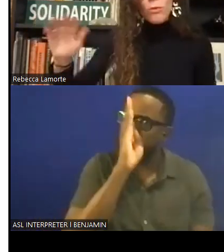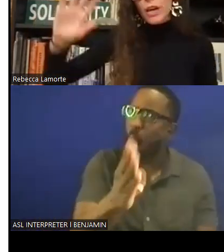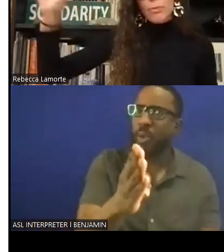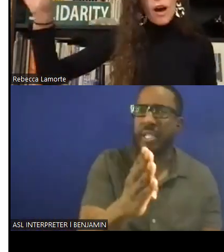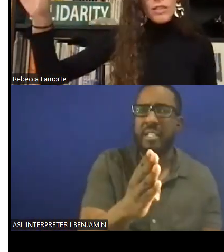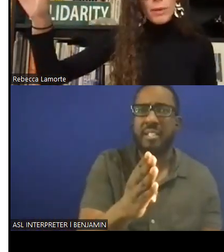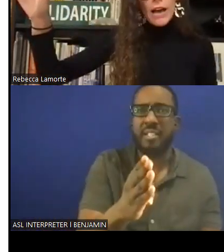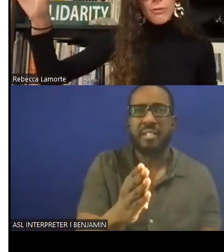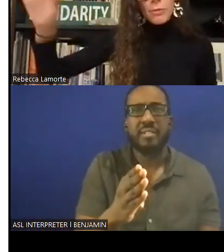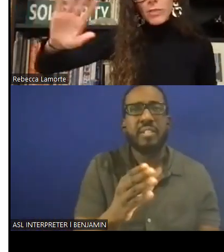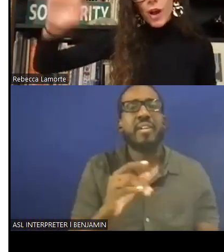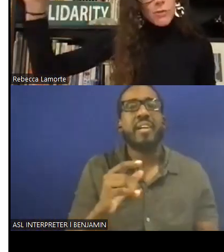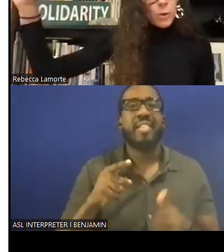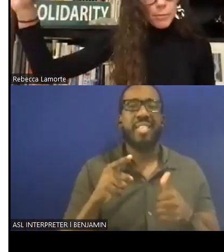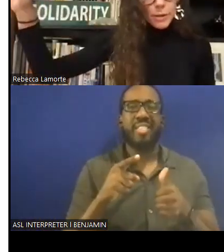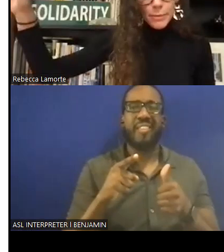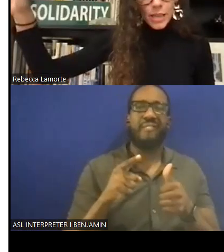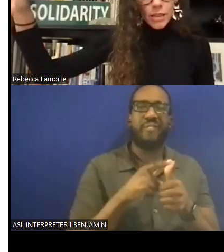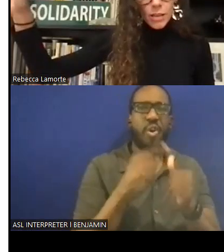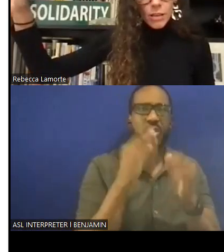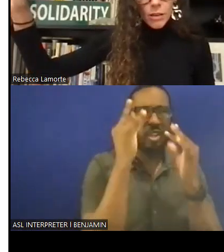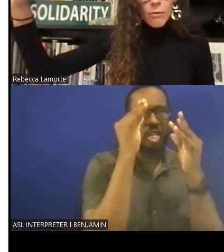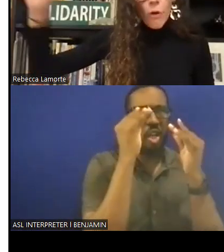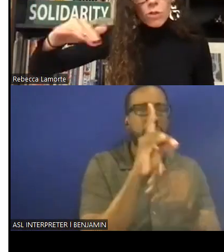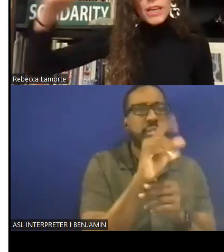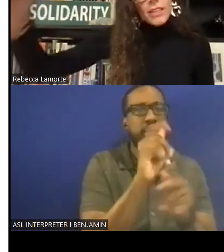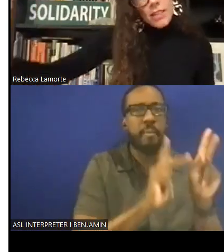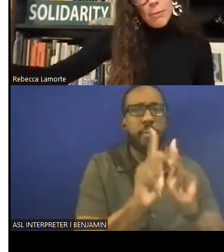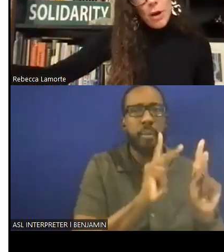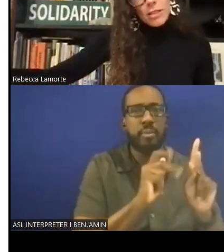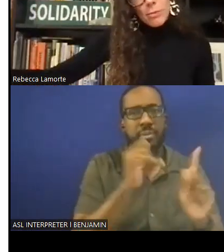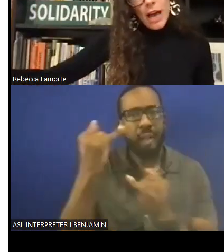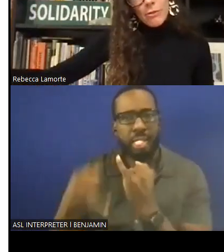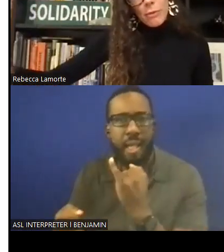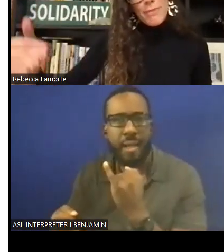Don't put out a policy platform that's for everyone but me. Fold me into that policy platform.